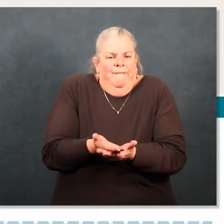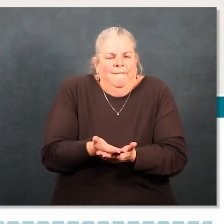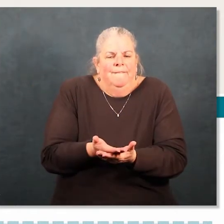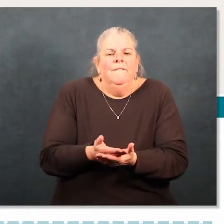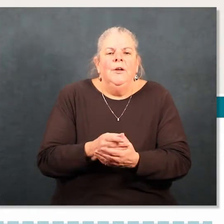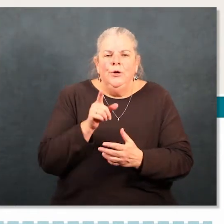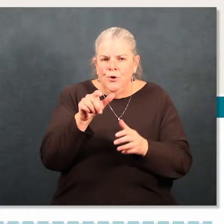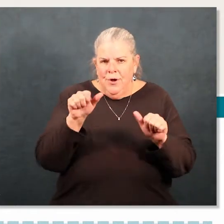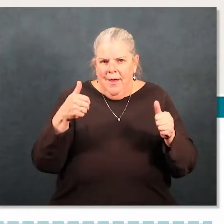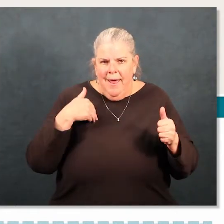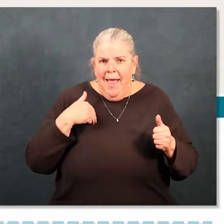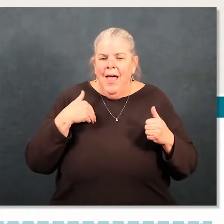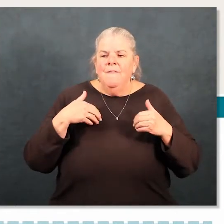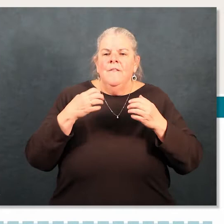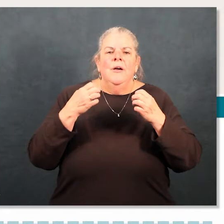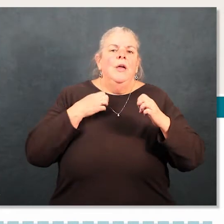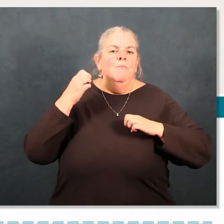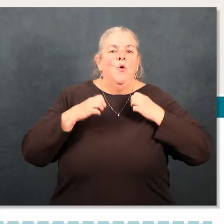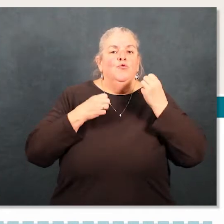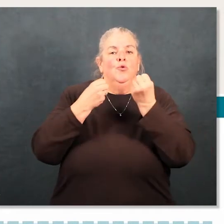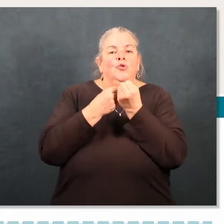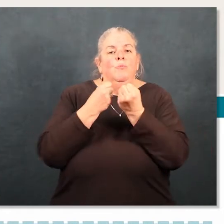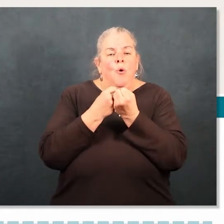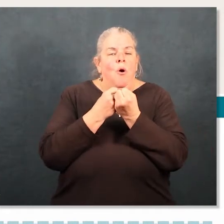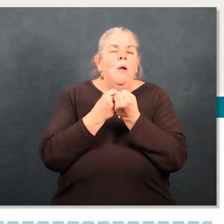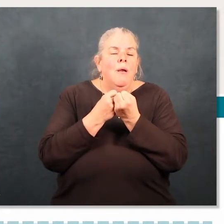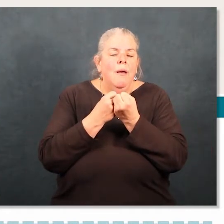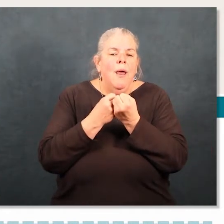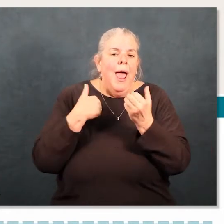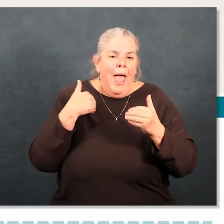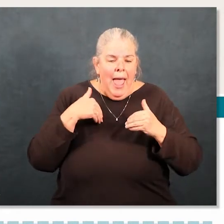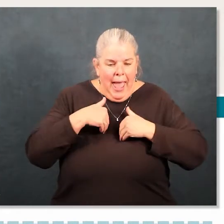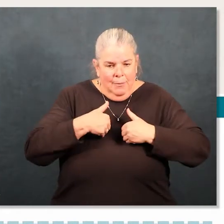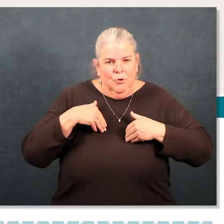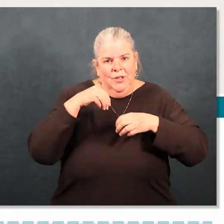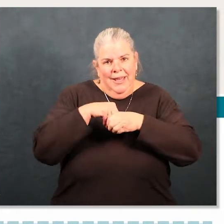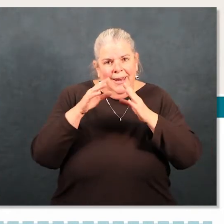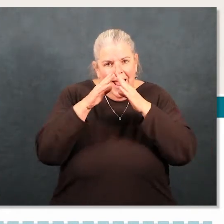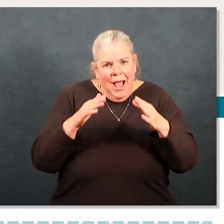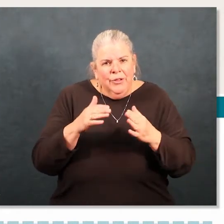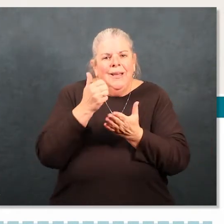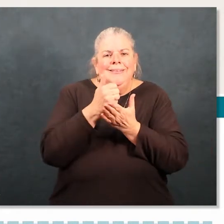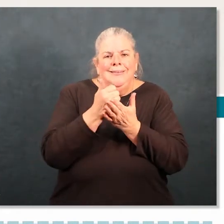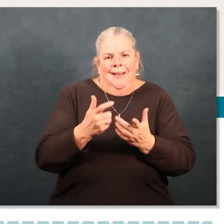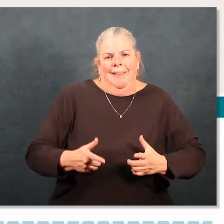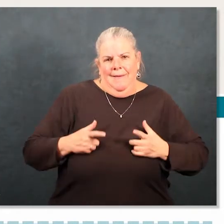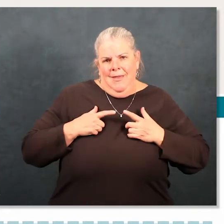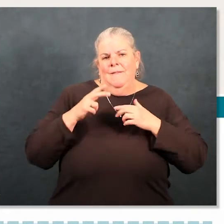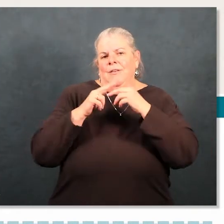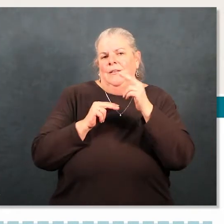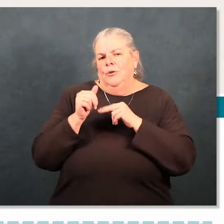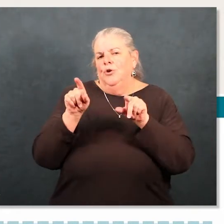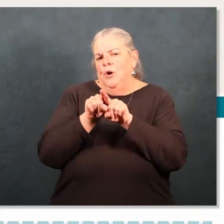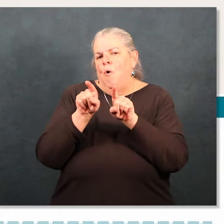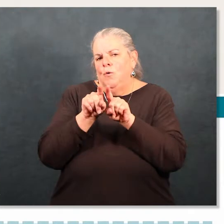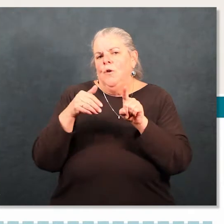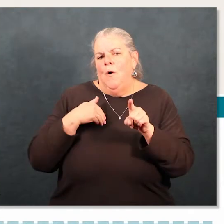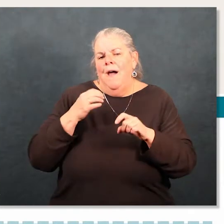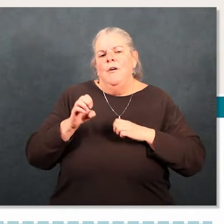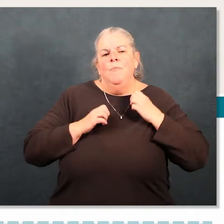in your housing or in an assisted living facility. You can also have emotional support animals in hotels.